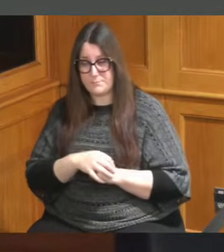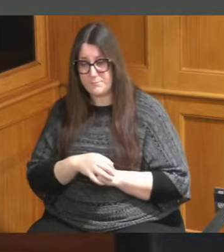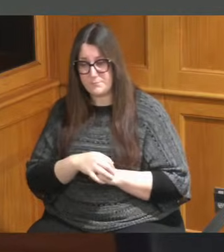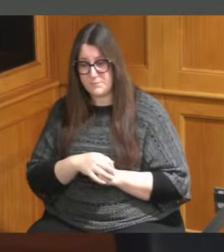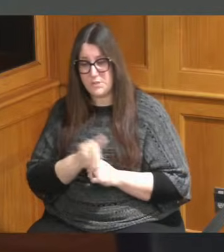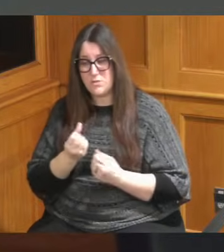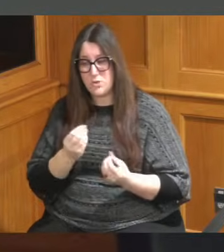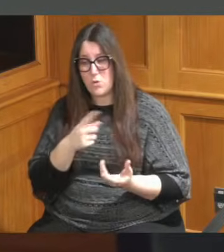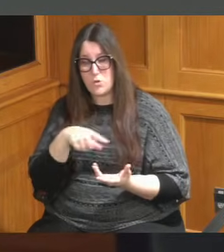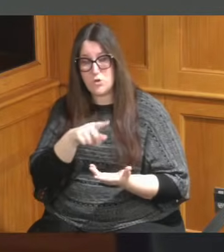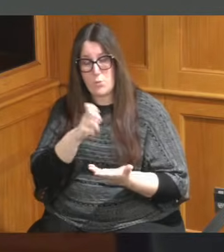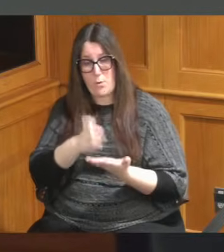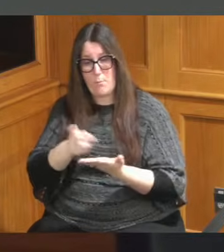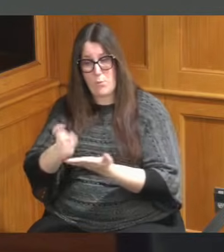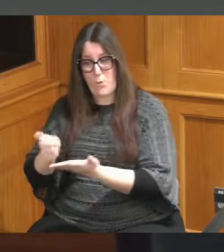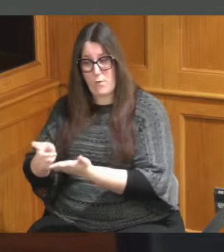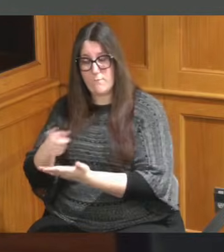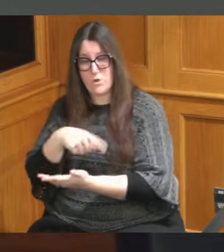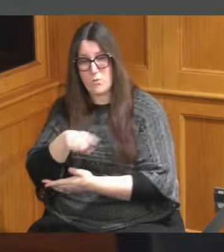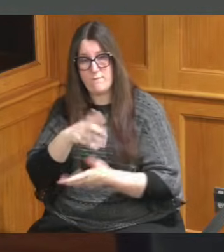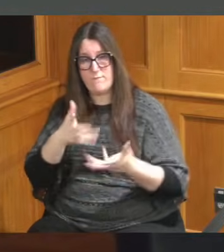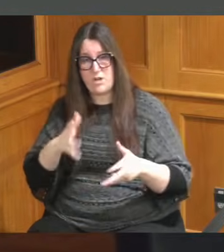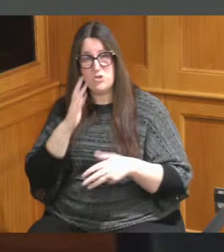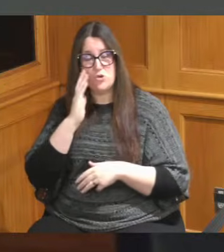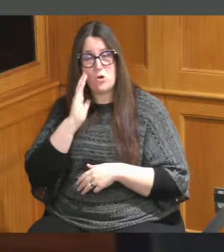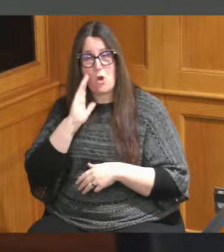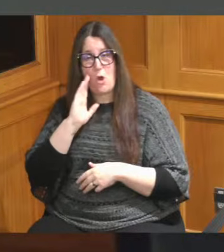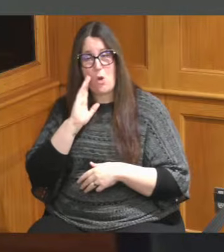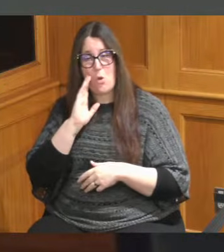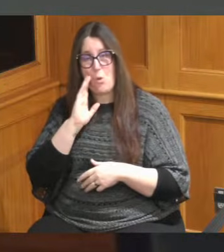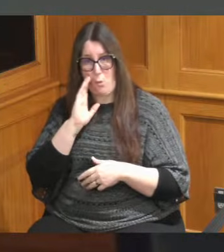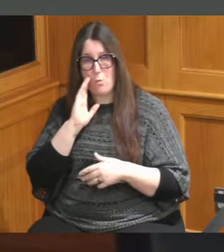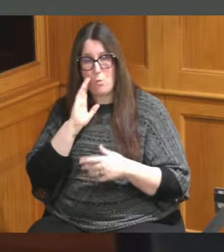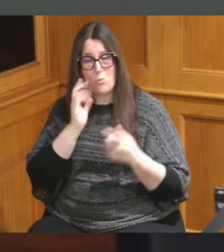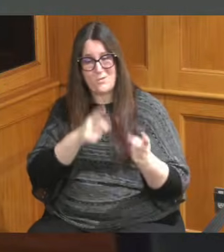you are approving these agreements, you also have you can also see the forest for the trees with